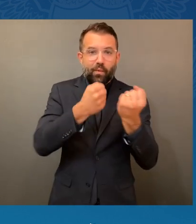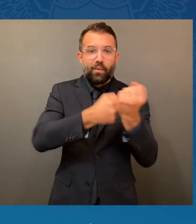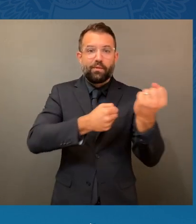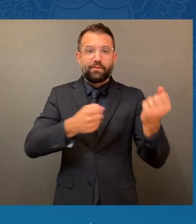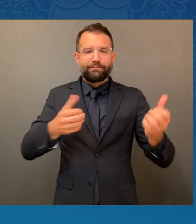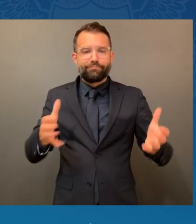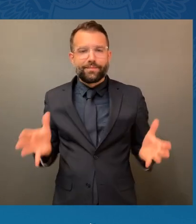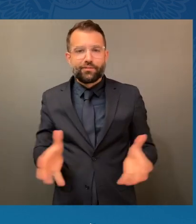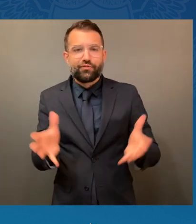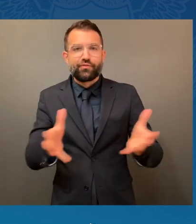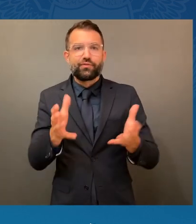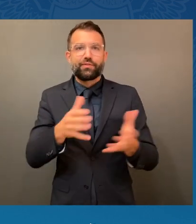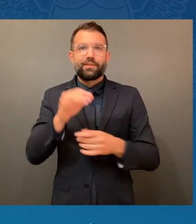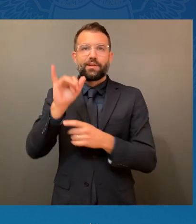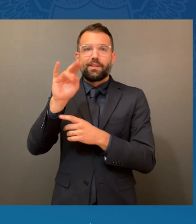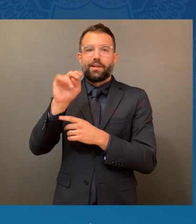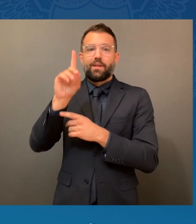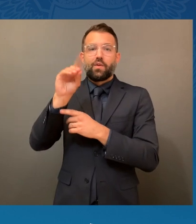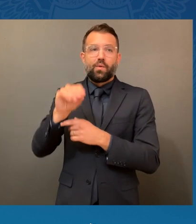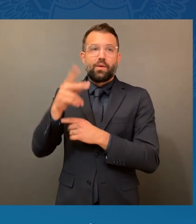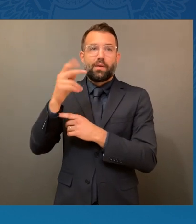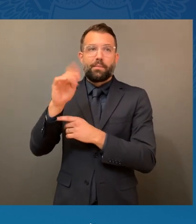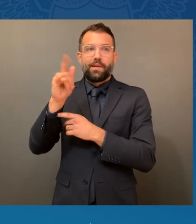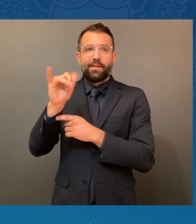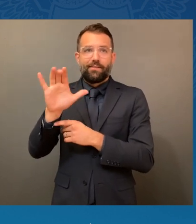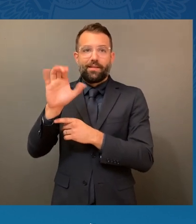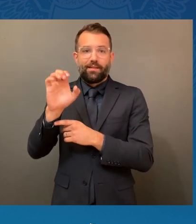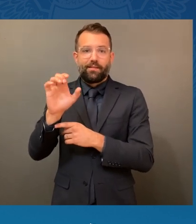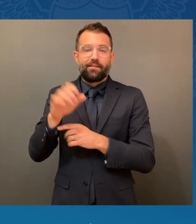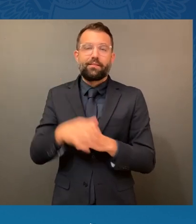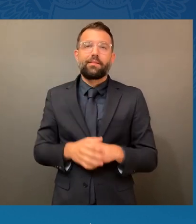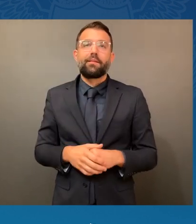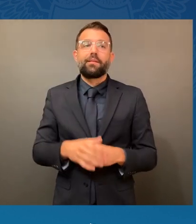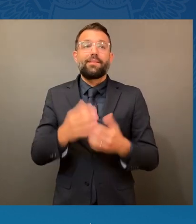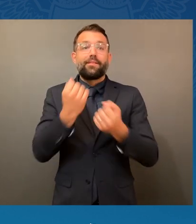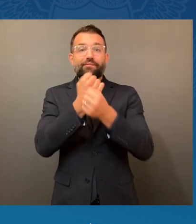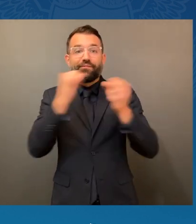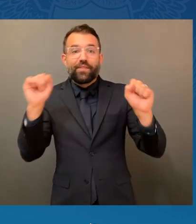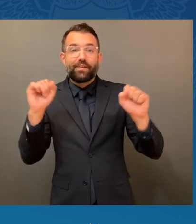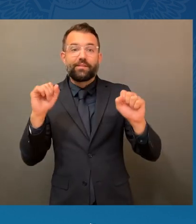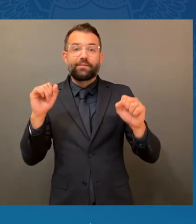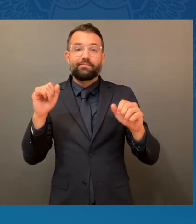and open, connected, secure, and resilient.